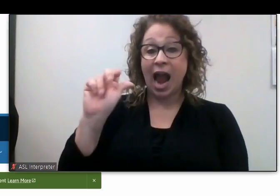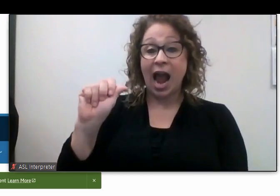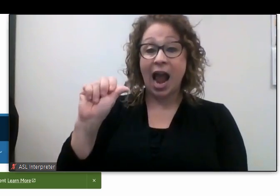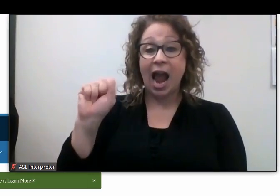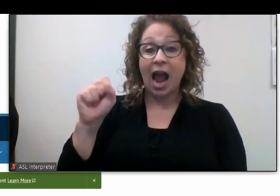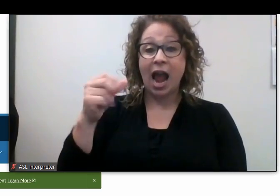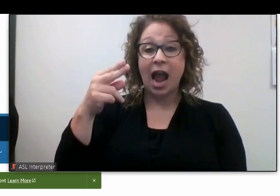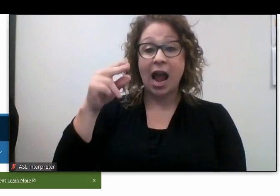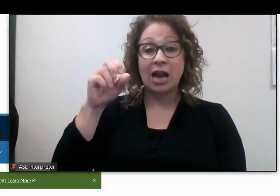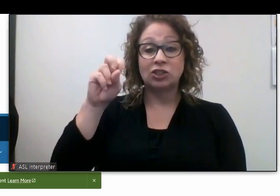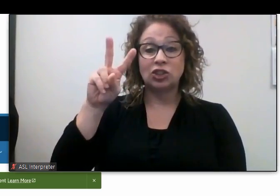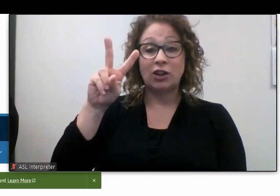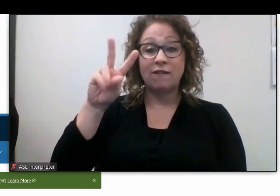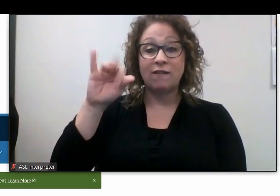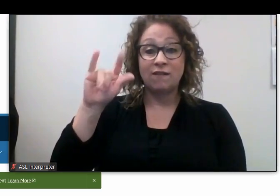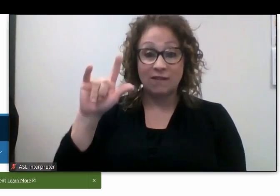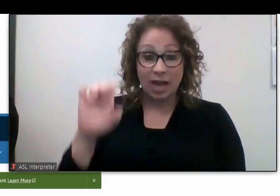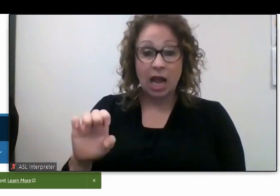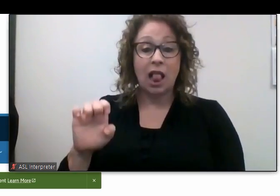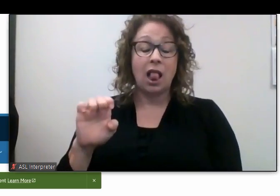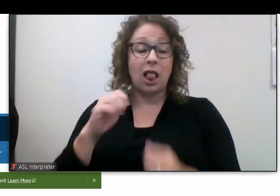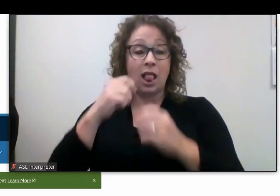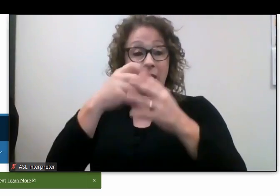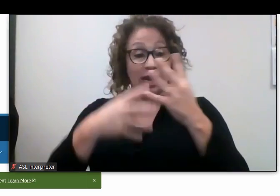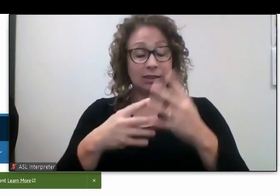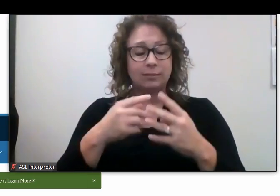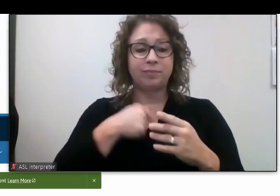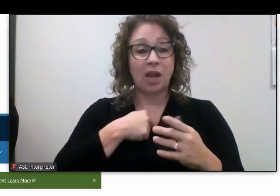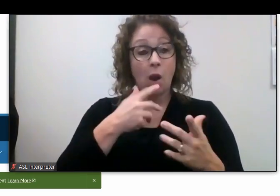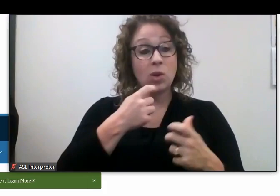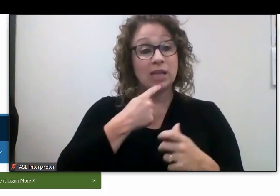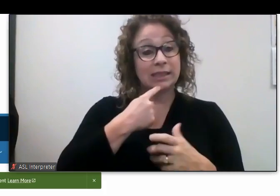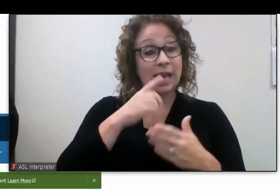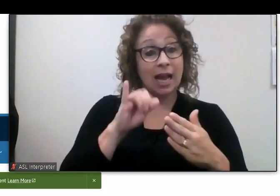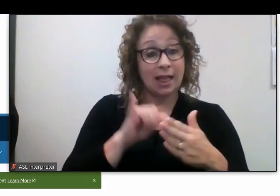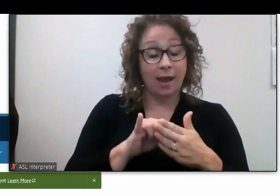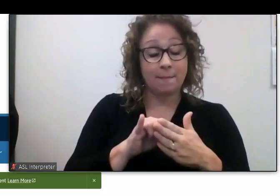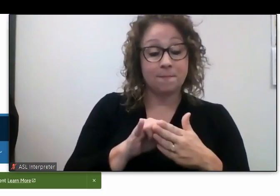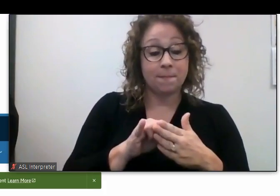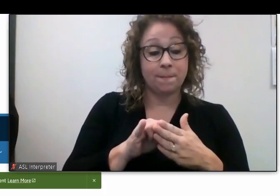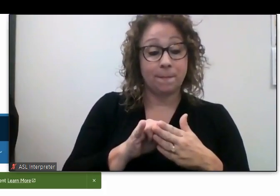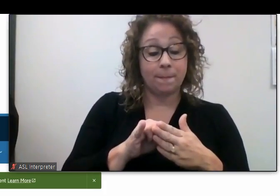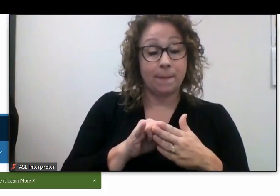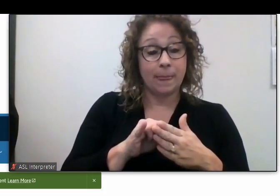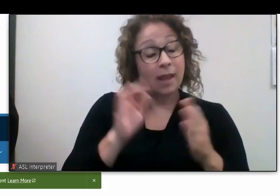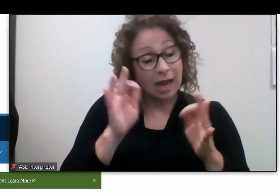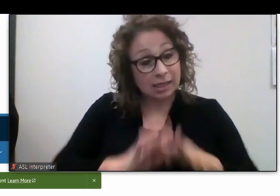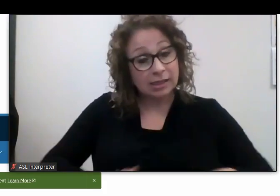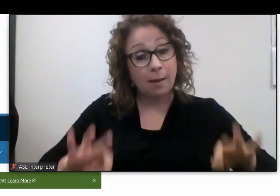I want to point out it is important for people